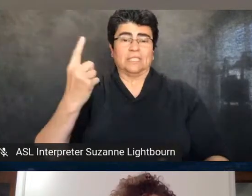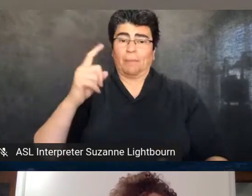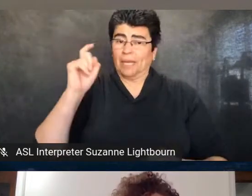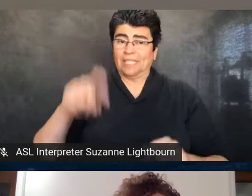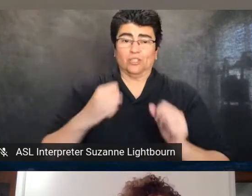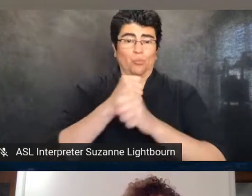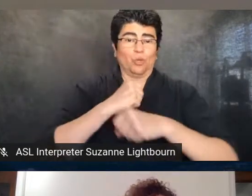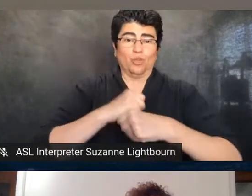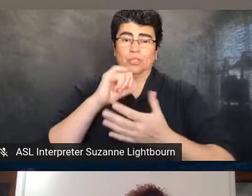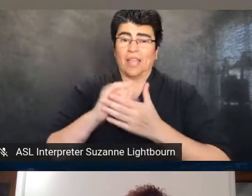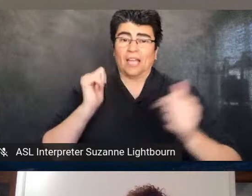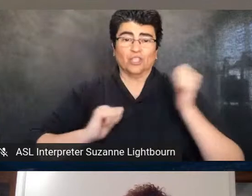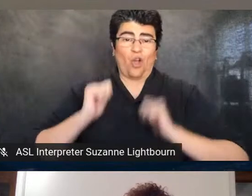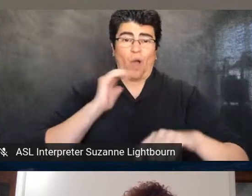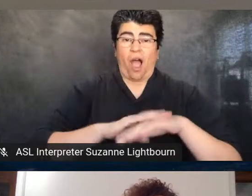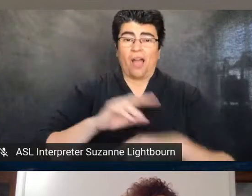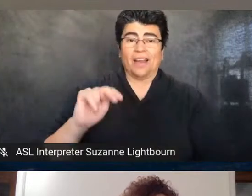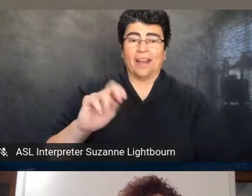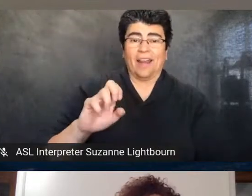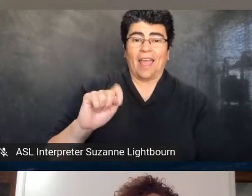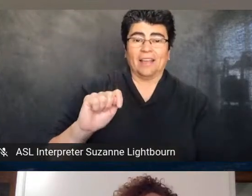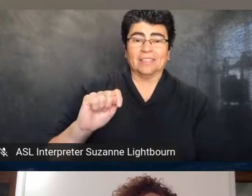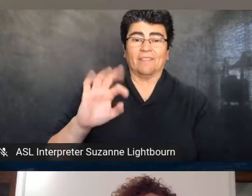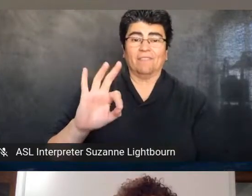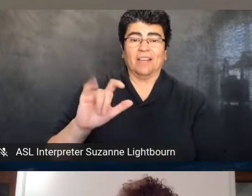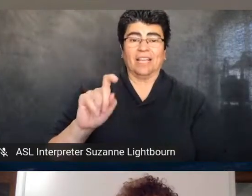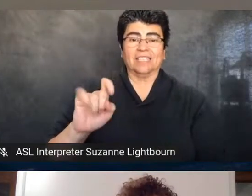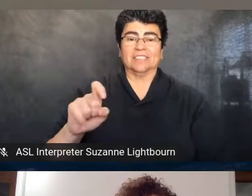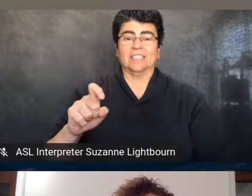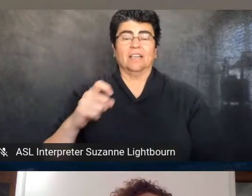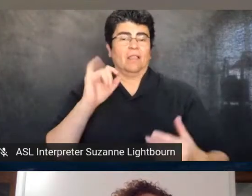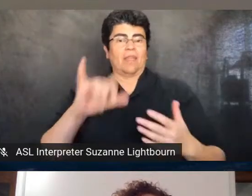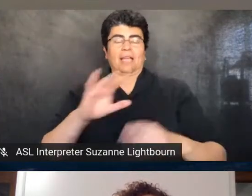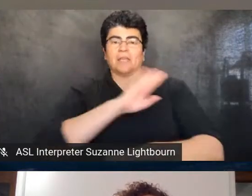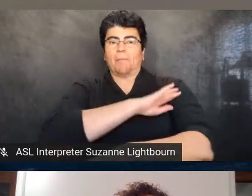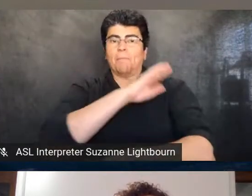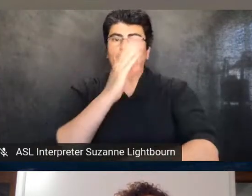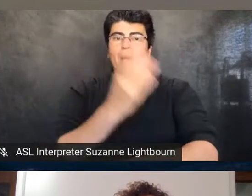It's powerful and it's human, it's the universal story